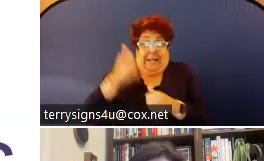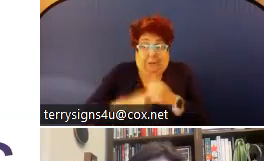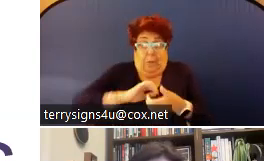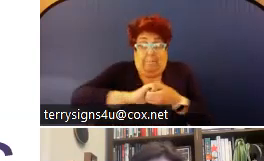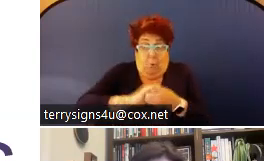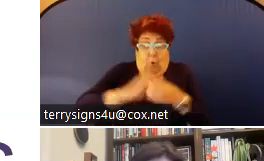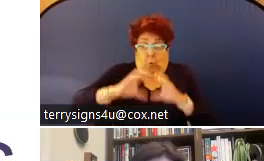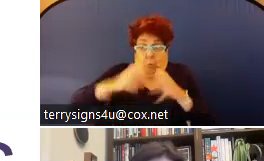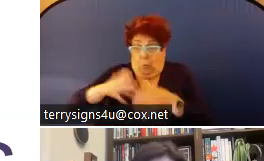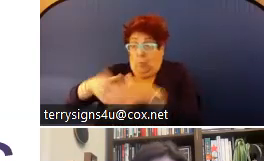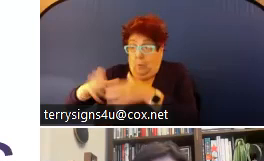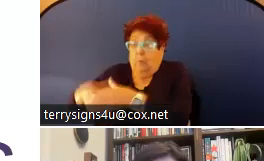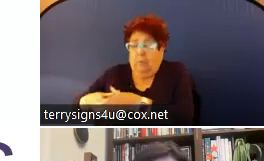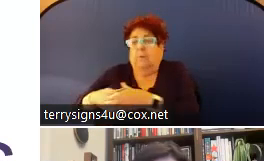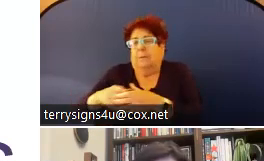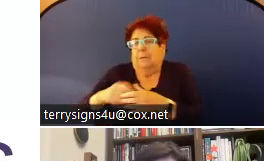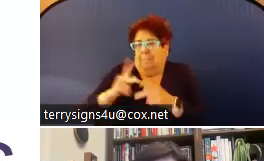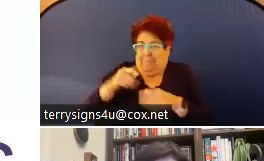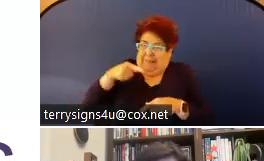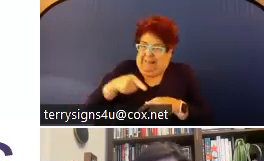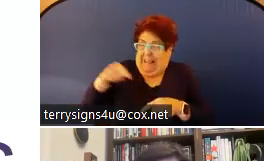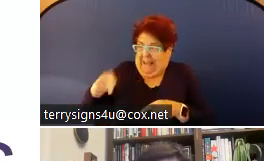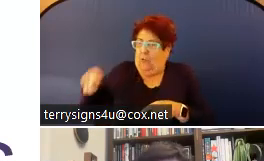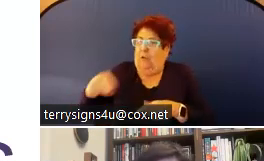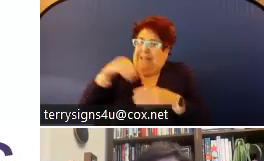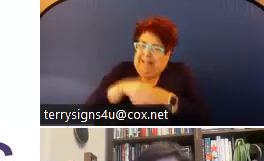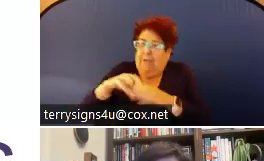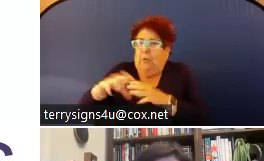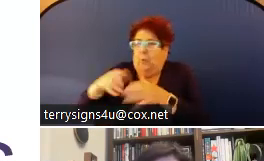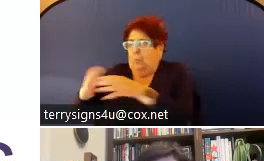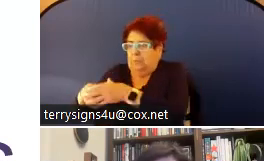throughout. That consistent commitment to the coalition and to partnership has been a really